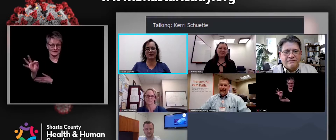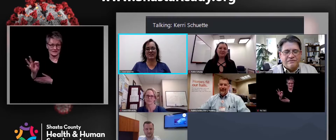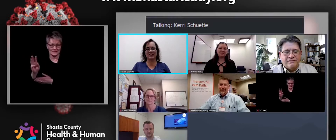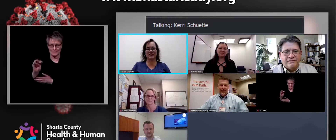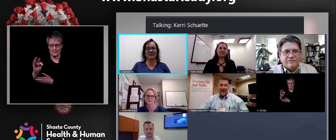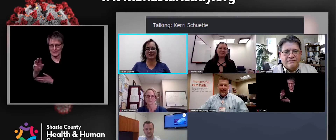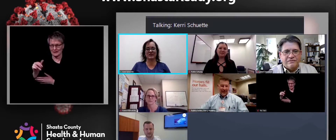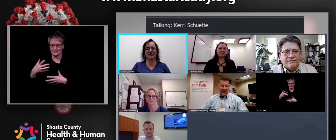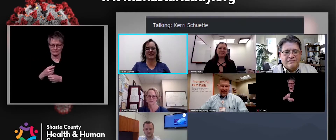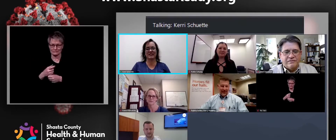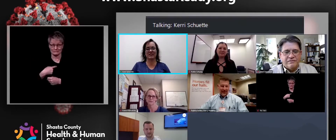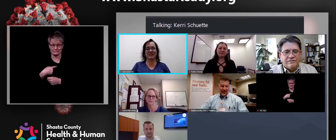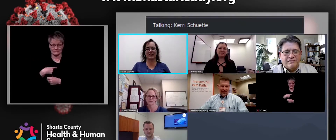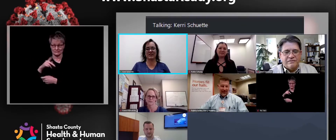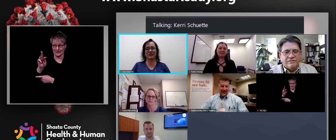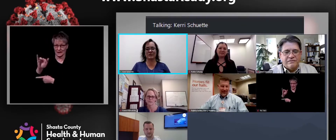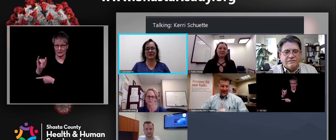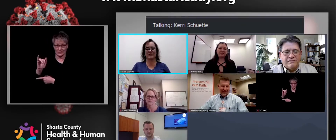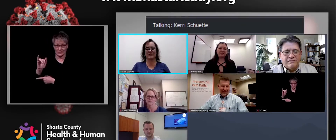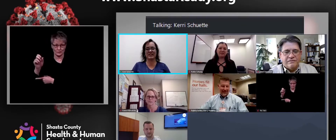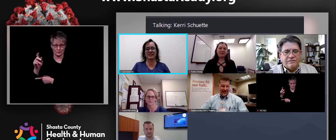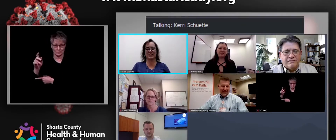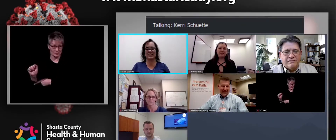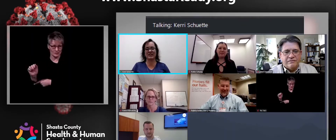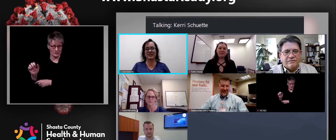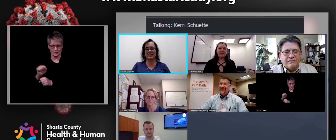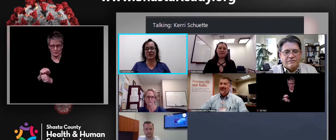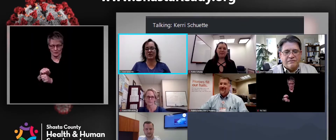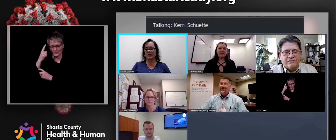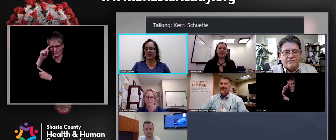the Public Information Officer for the Shasta County Health and Human Services Agency.